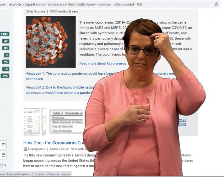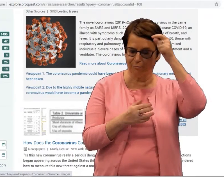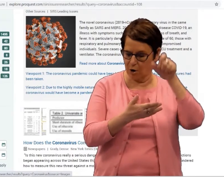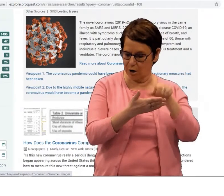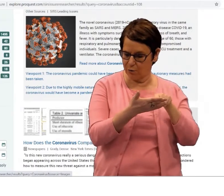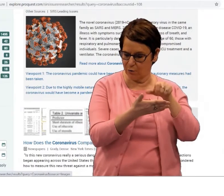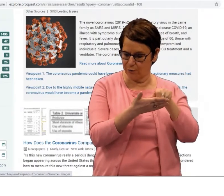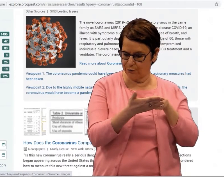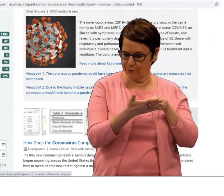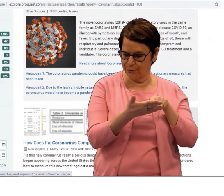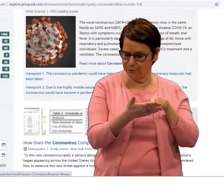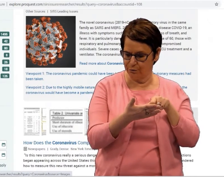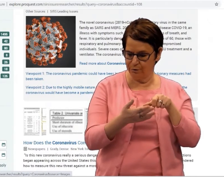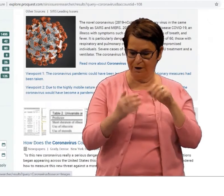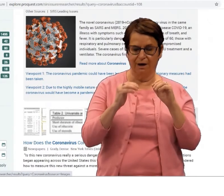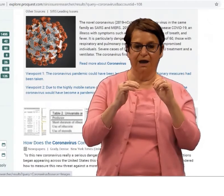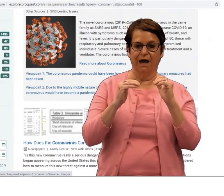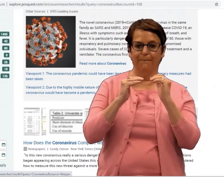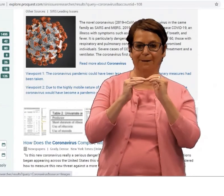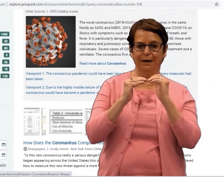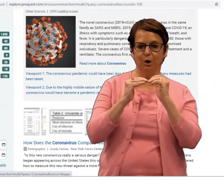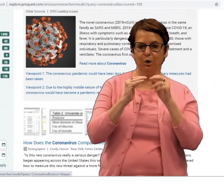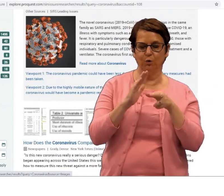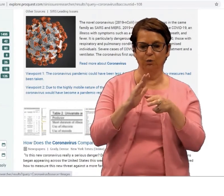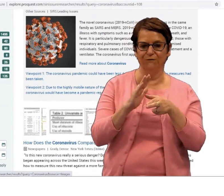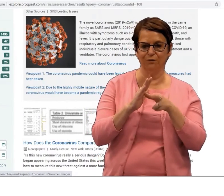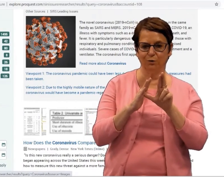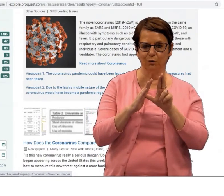Government articles and peer reviewed articles--